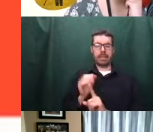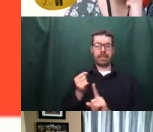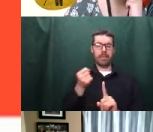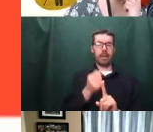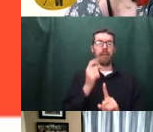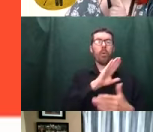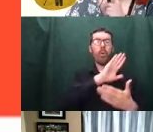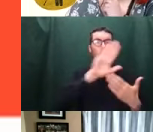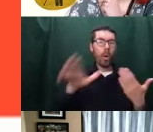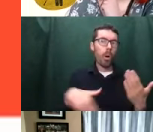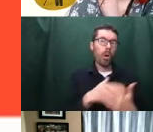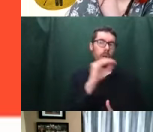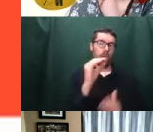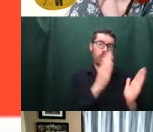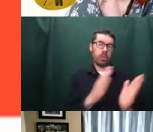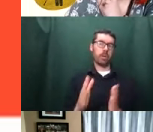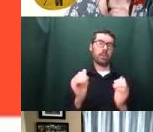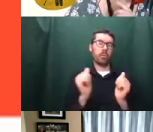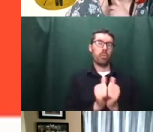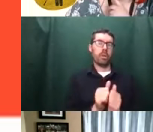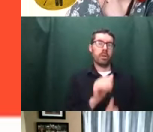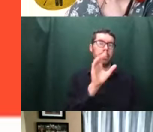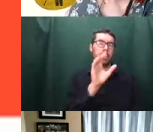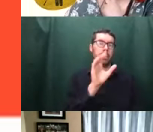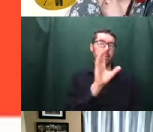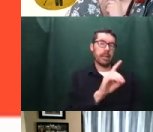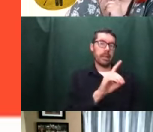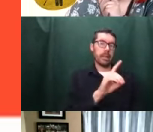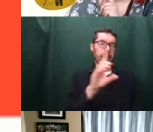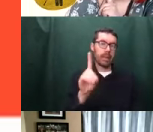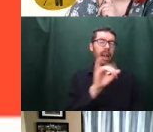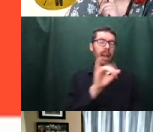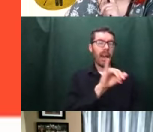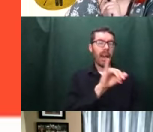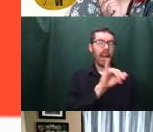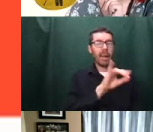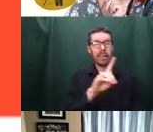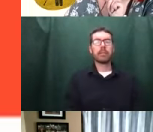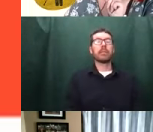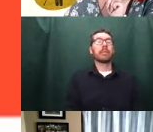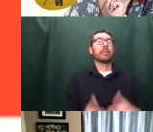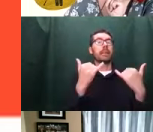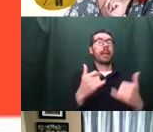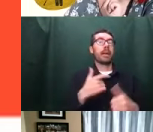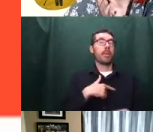and developmental disabilities. And I'm going to pass it to Nicole.